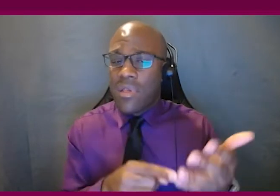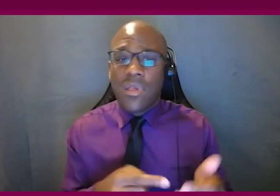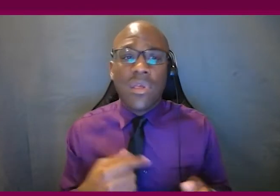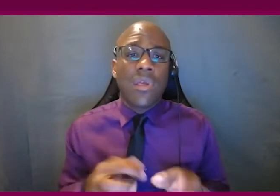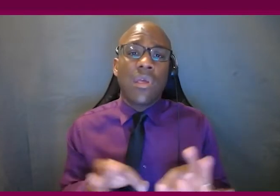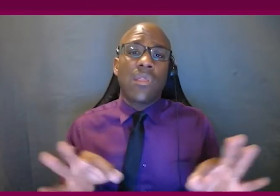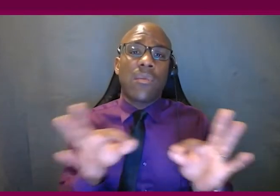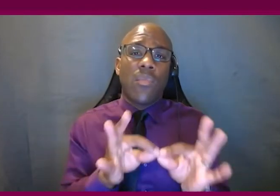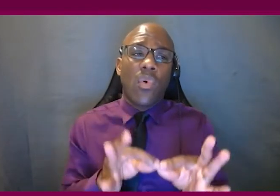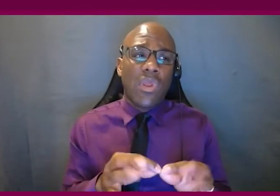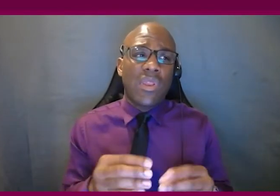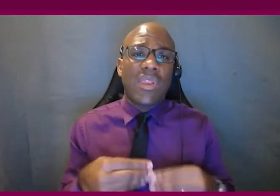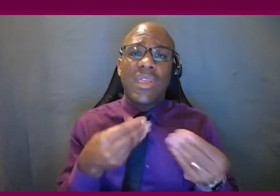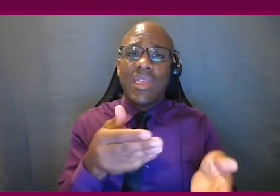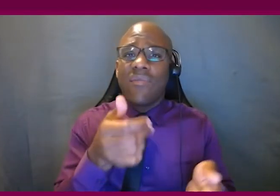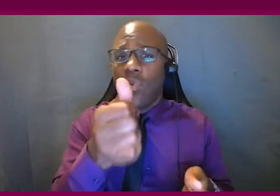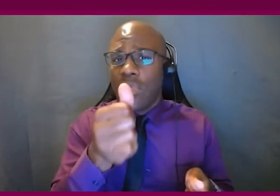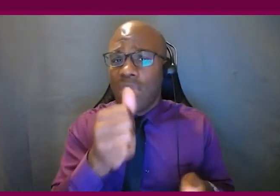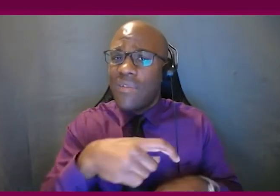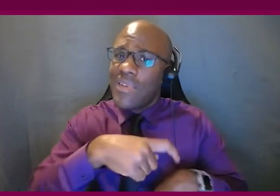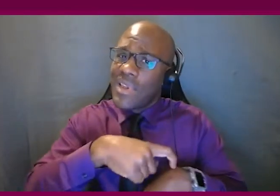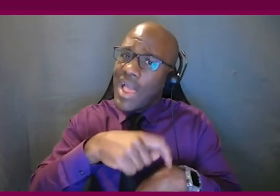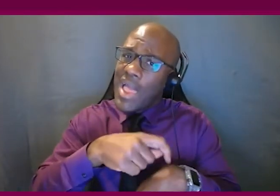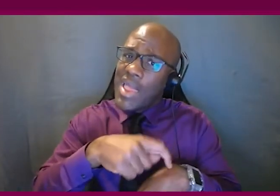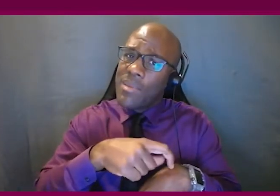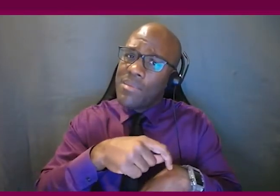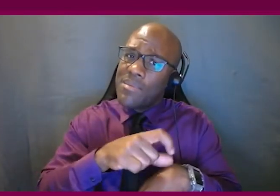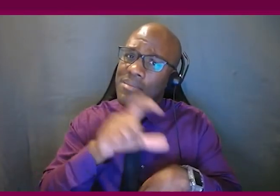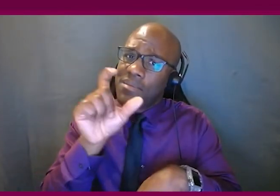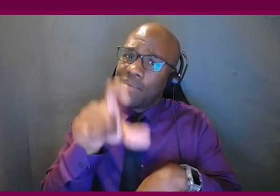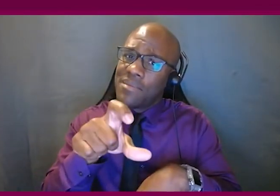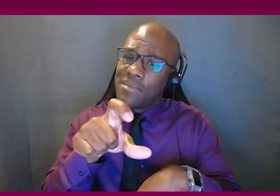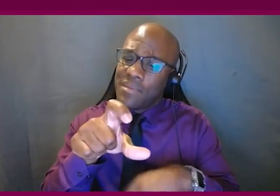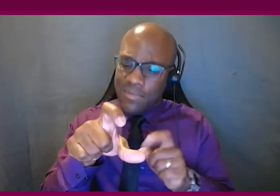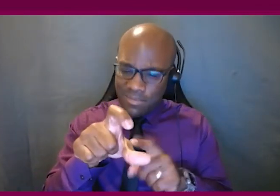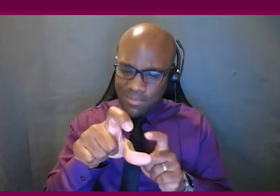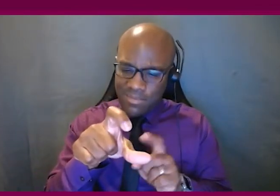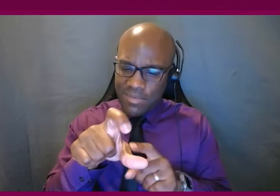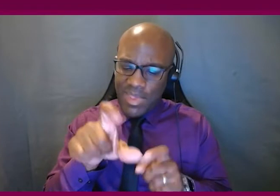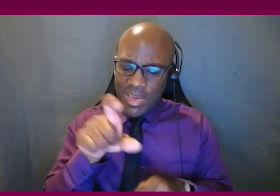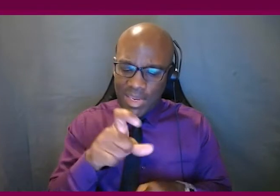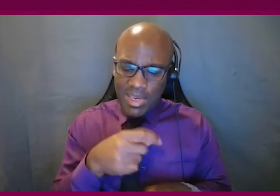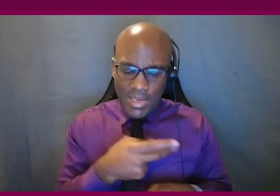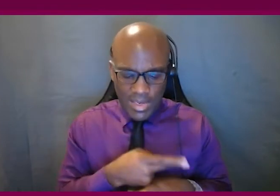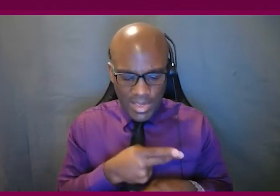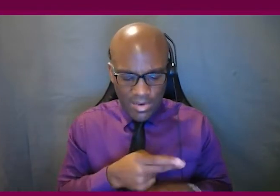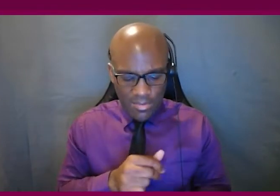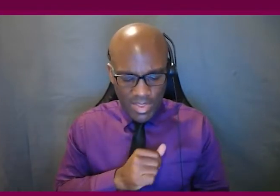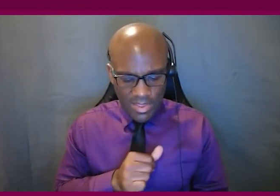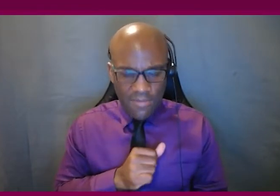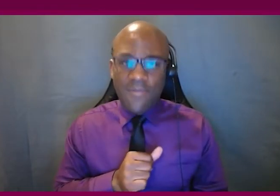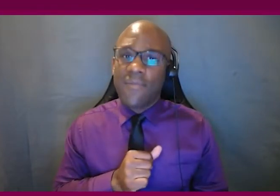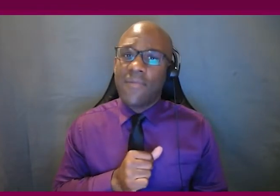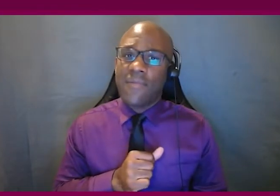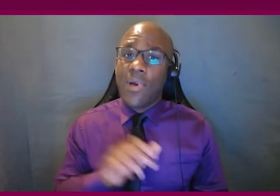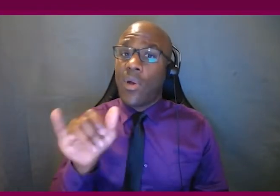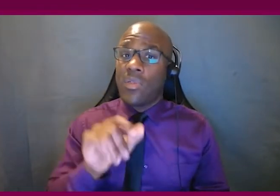The idea of self-care is also something else that capitalism has kind of mystified in a way.